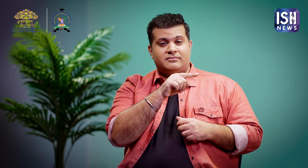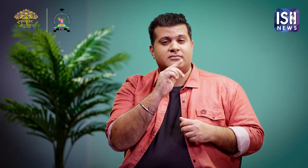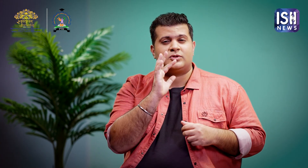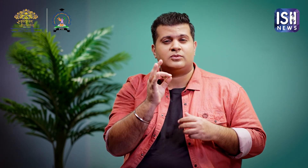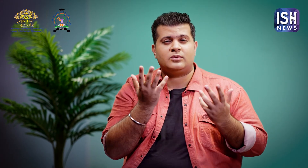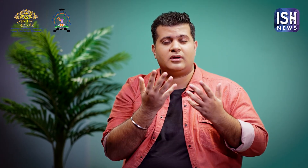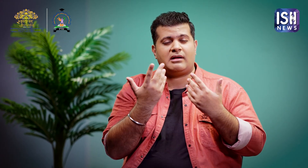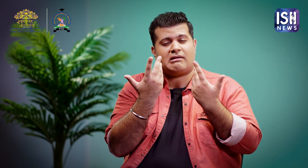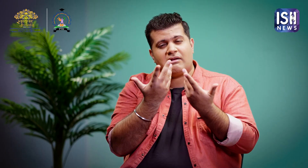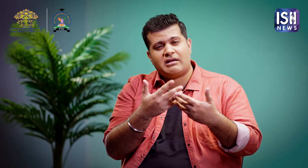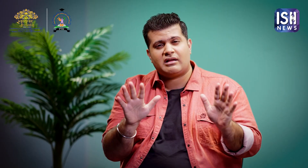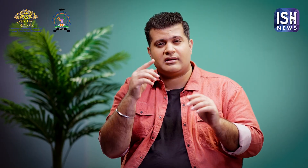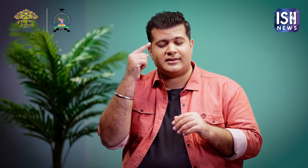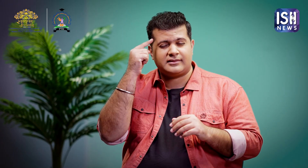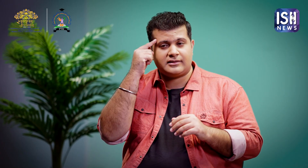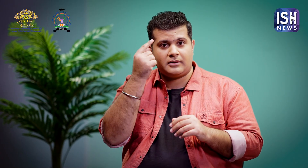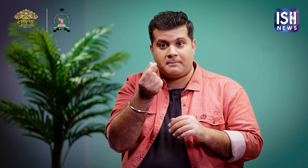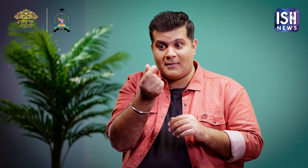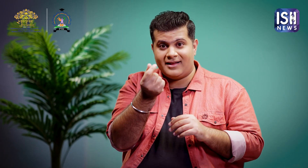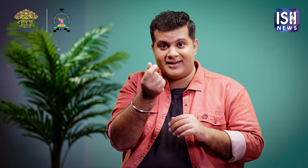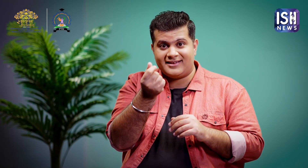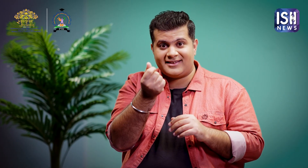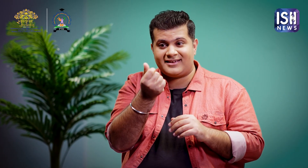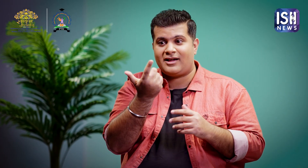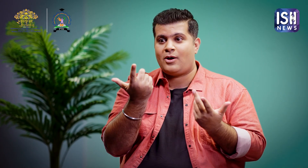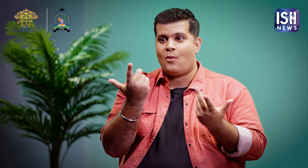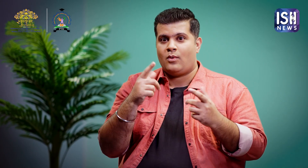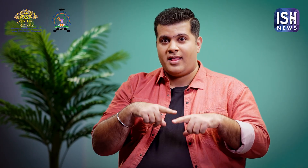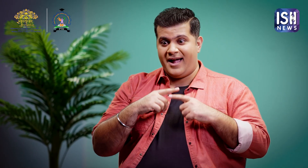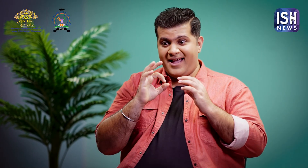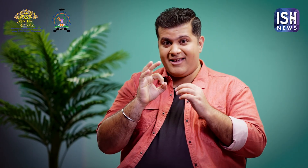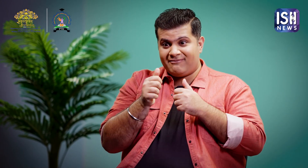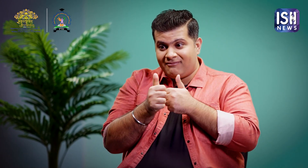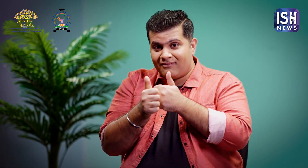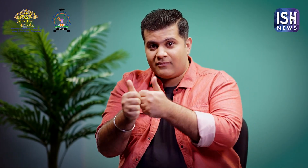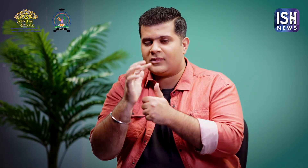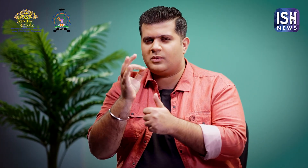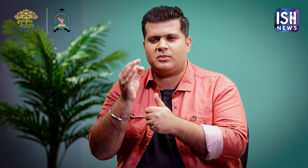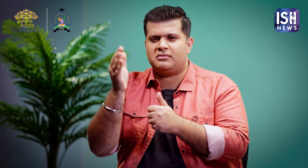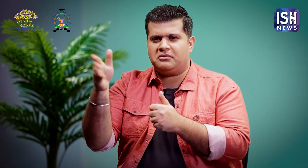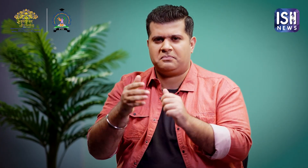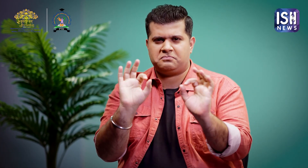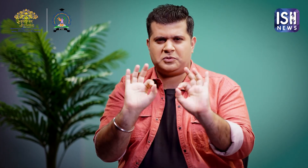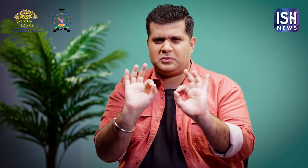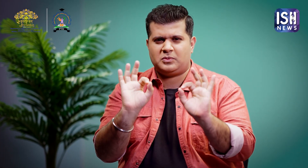The moral of this story is that if you pursue money or remain in your comfort zone, you may never achieve great things.